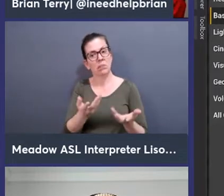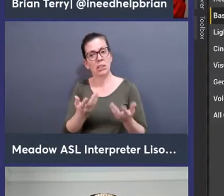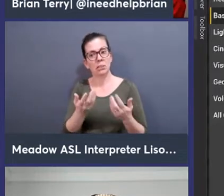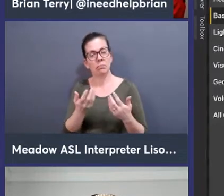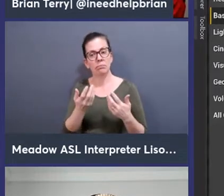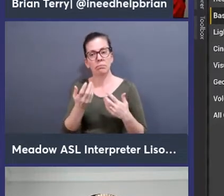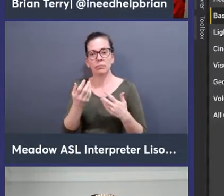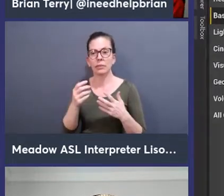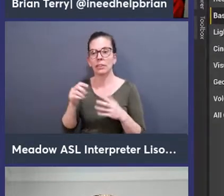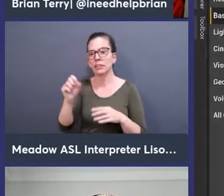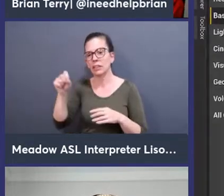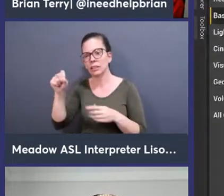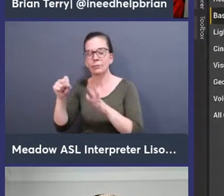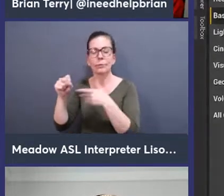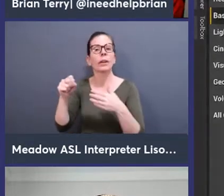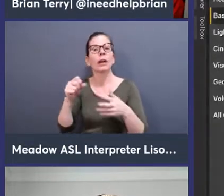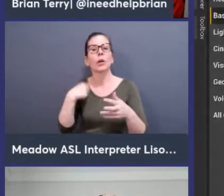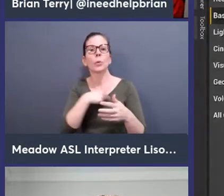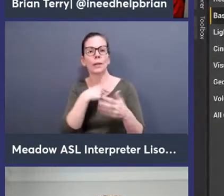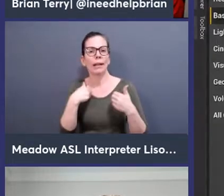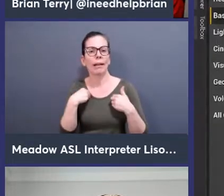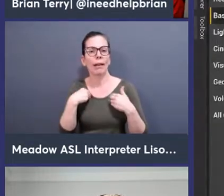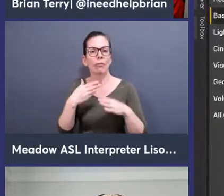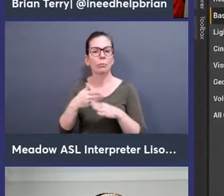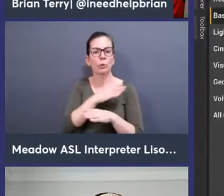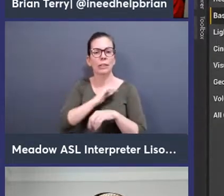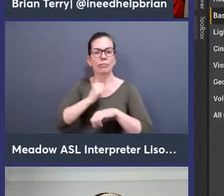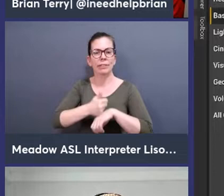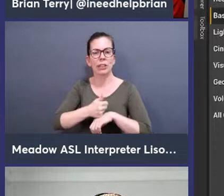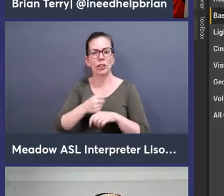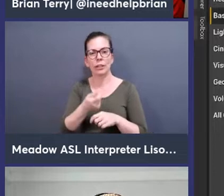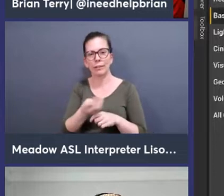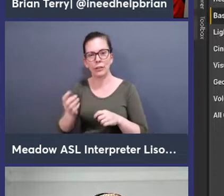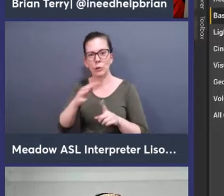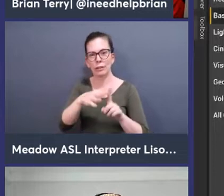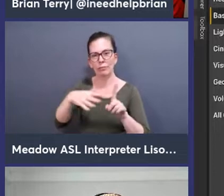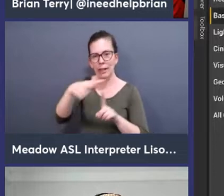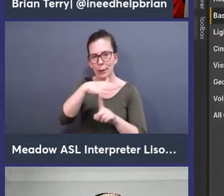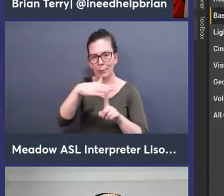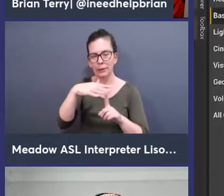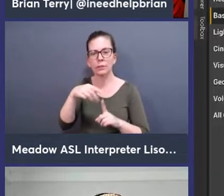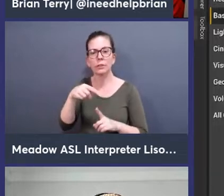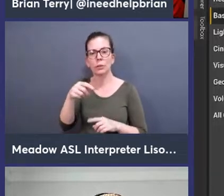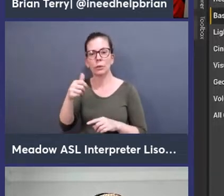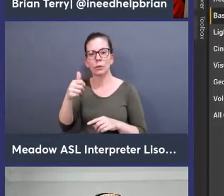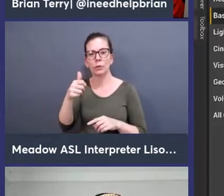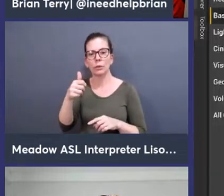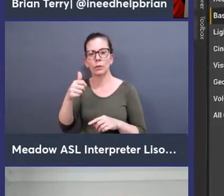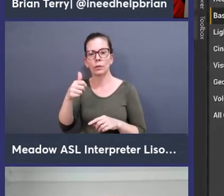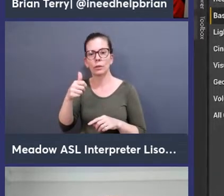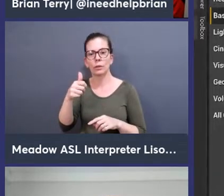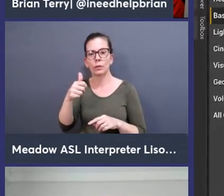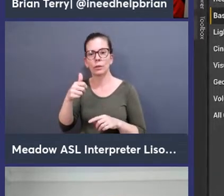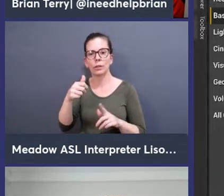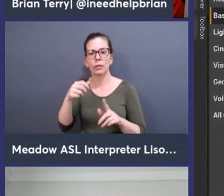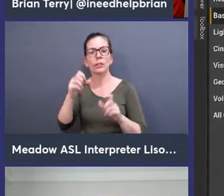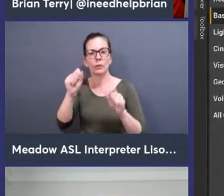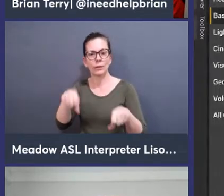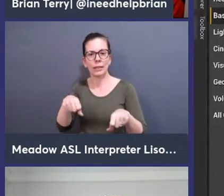We have preconfigured a few environments, so you can actually set up,